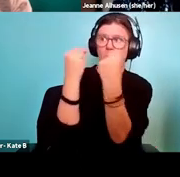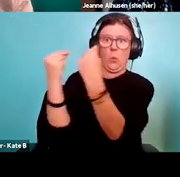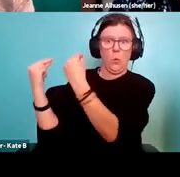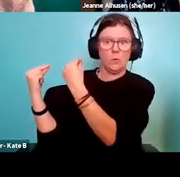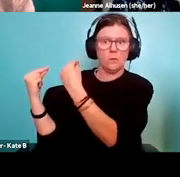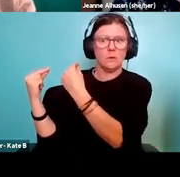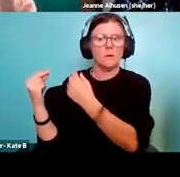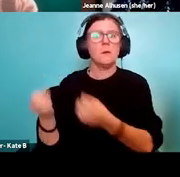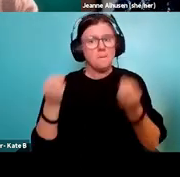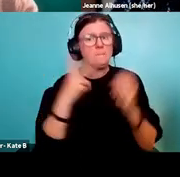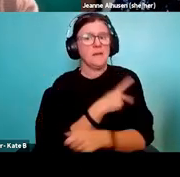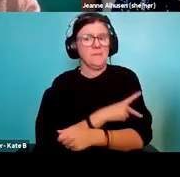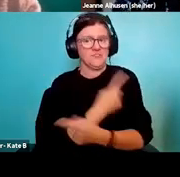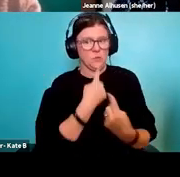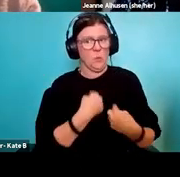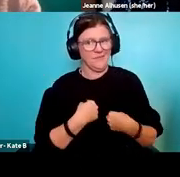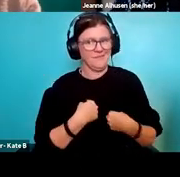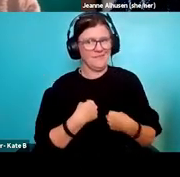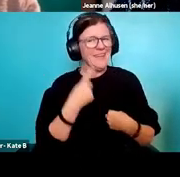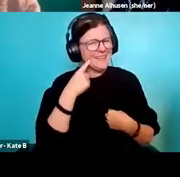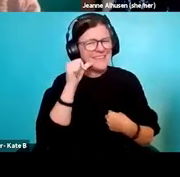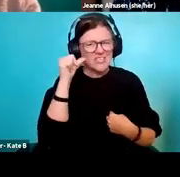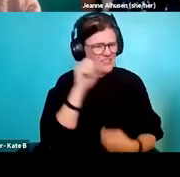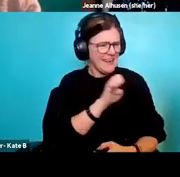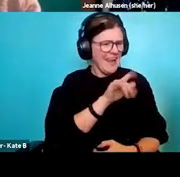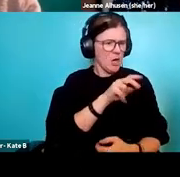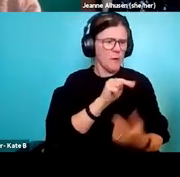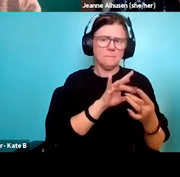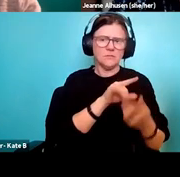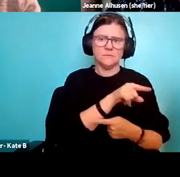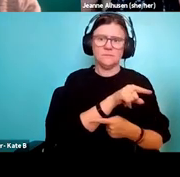patients, and I believe that Erin mentioned this yesterday, that they are labeled high